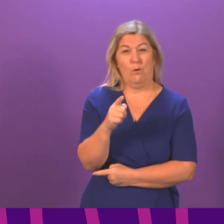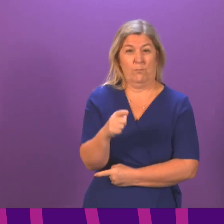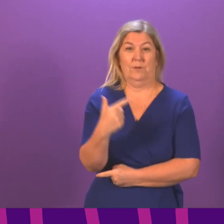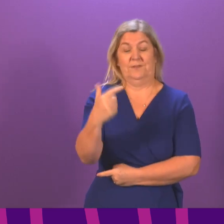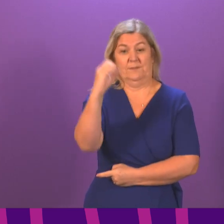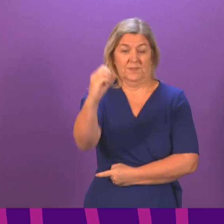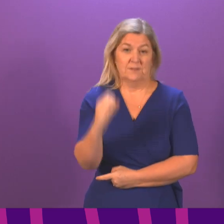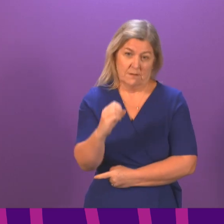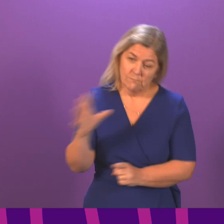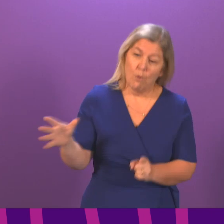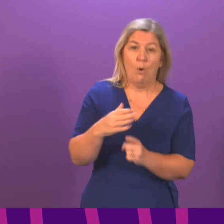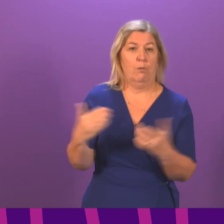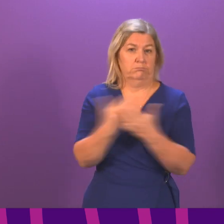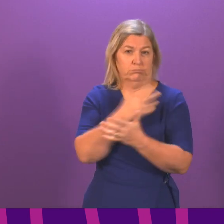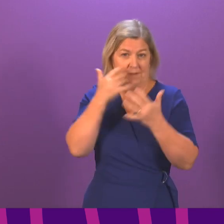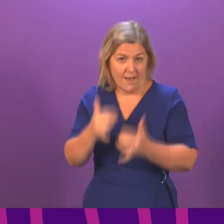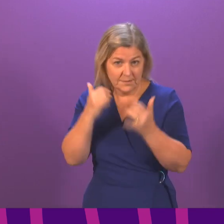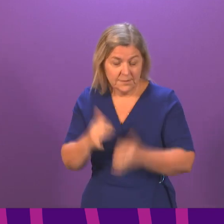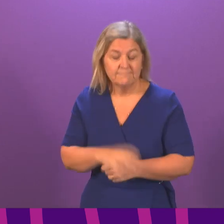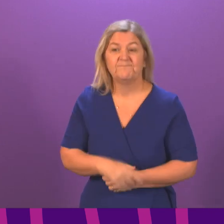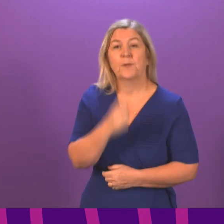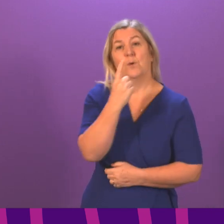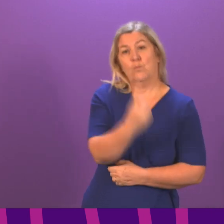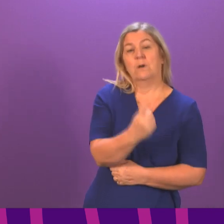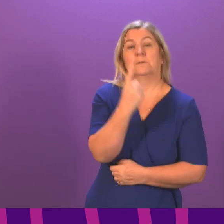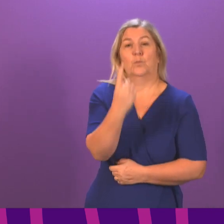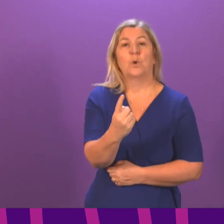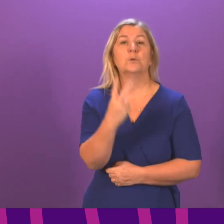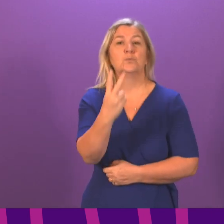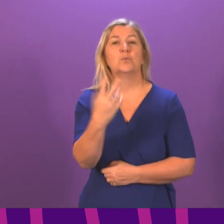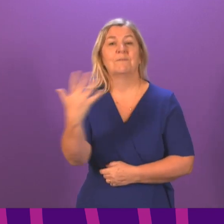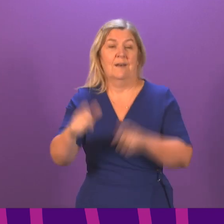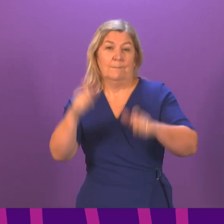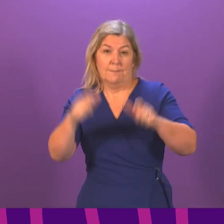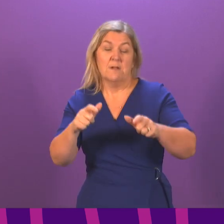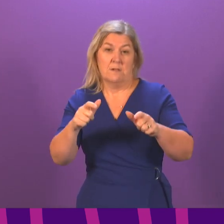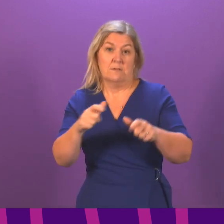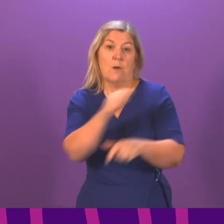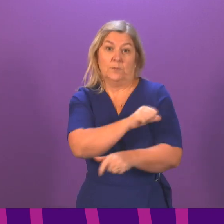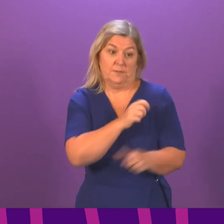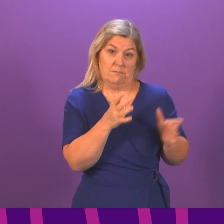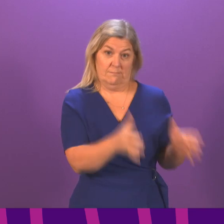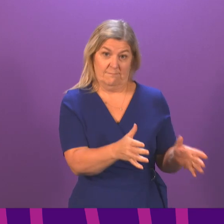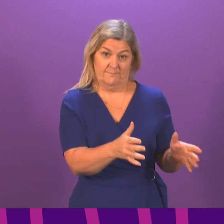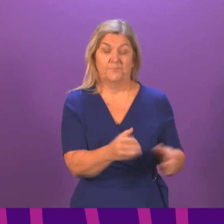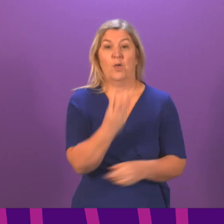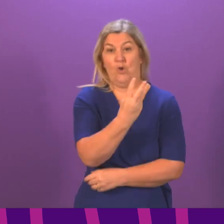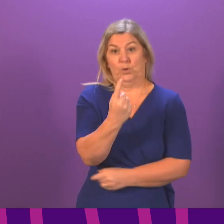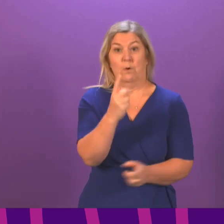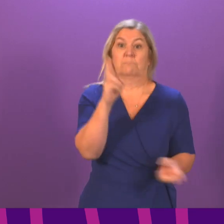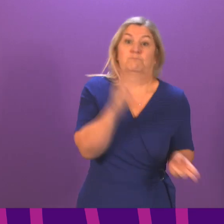of all tests reported. There are currently 1,125 people in hospital, which is 31 fewer